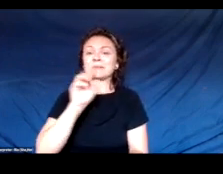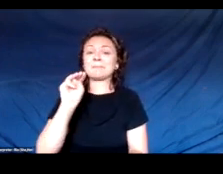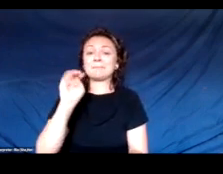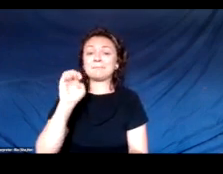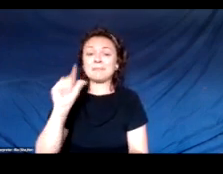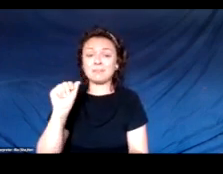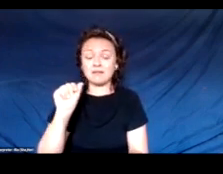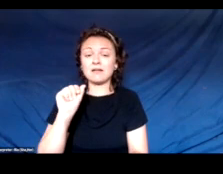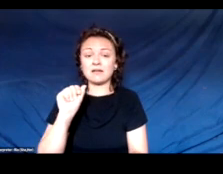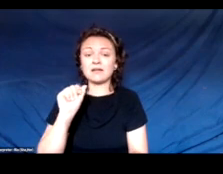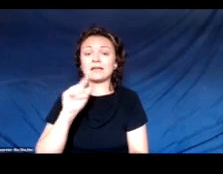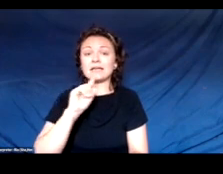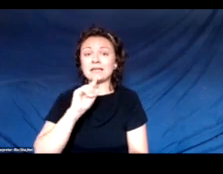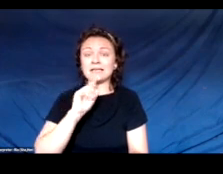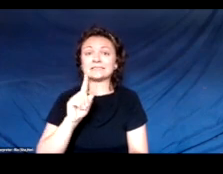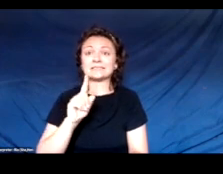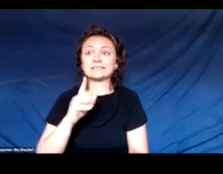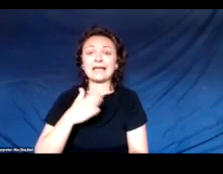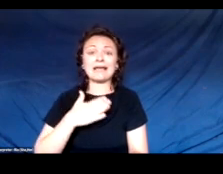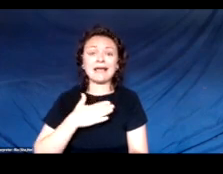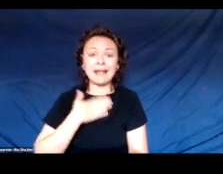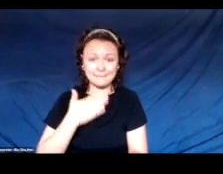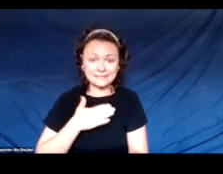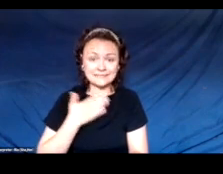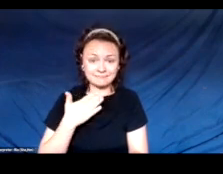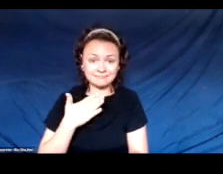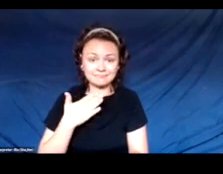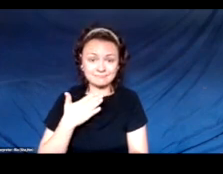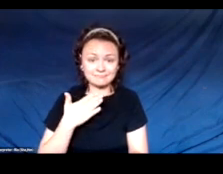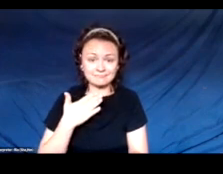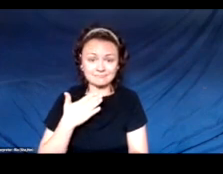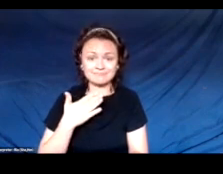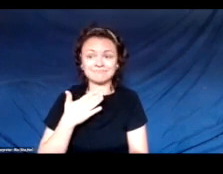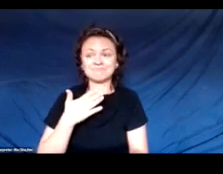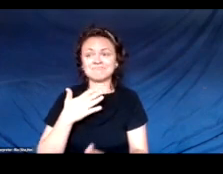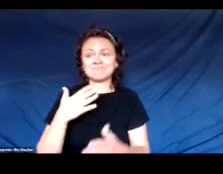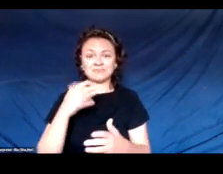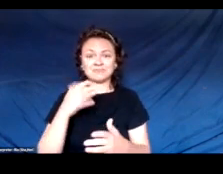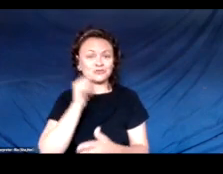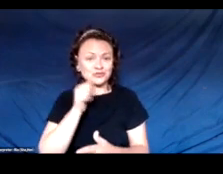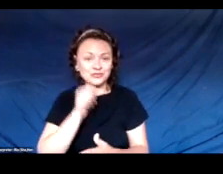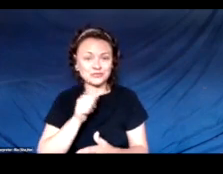Happy, normal, lucky girl. She loves Blip and Cocomelon